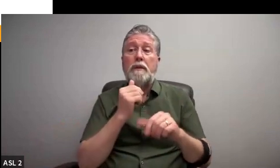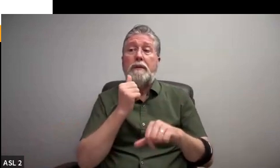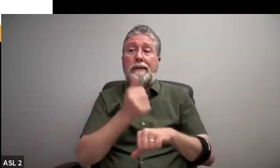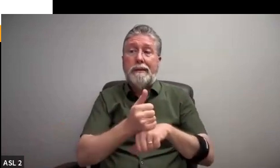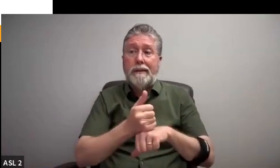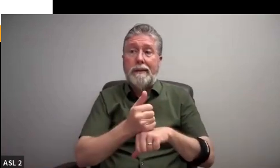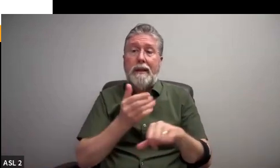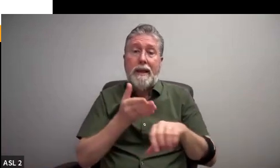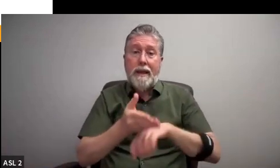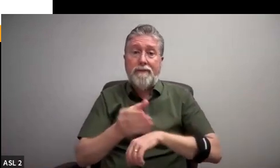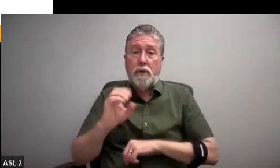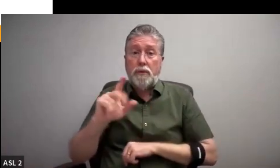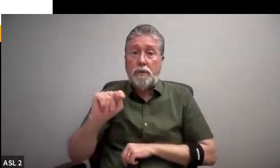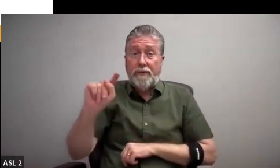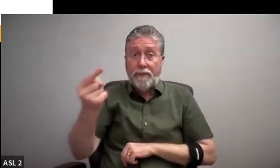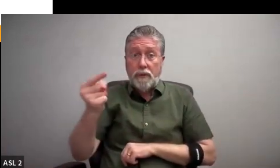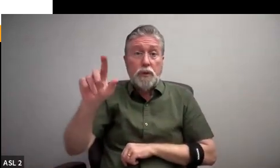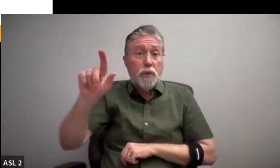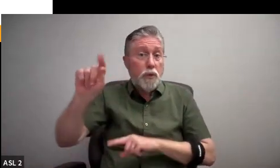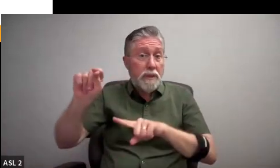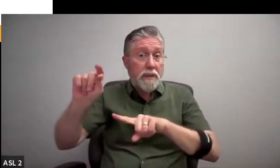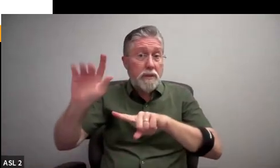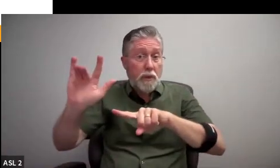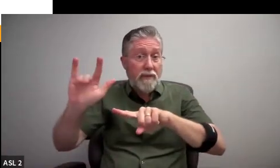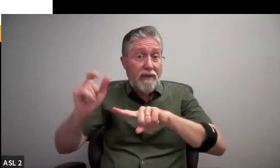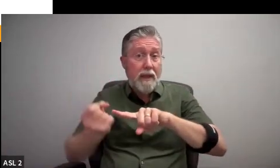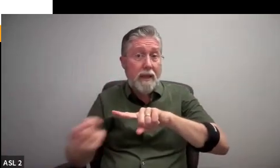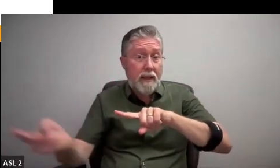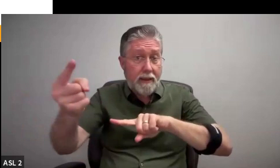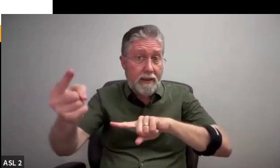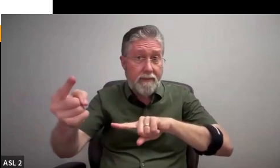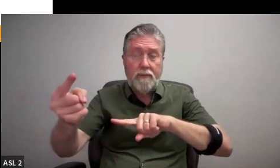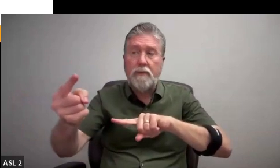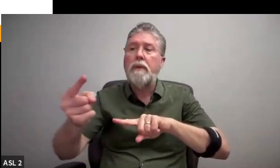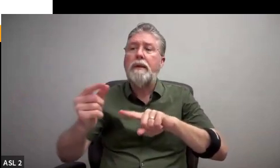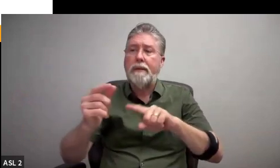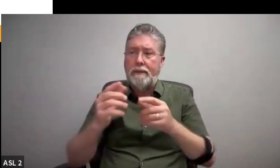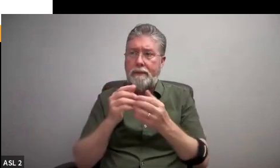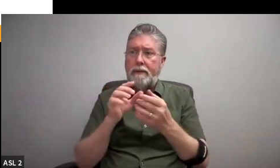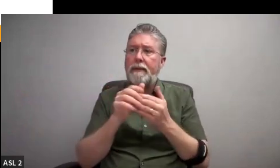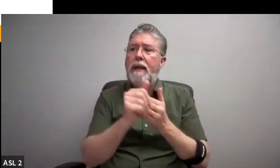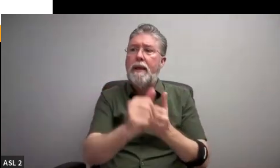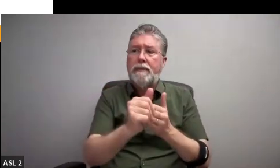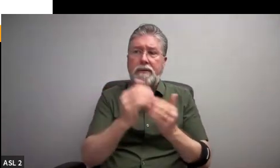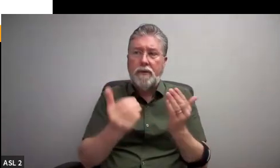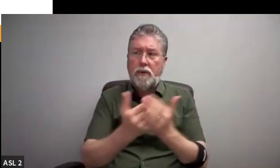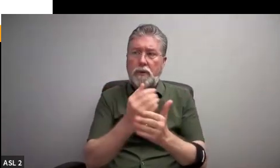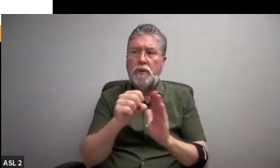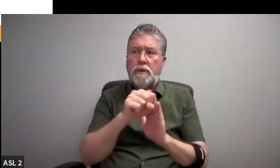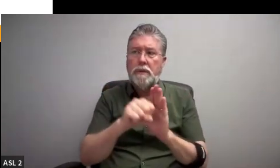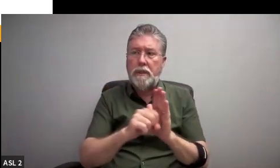2025. This guidance is consistent with the Older Americans Act, as amended in 2020,